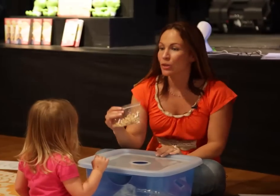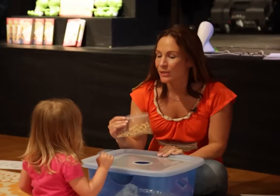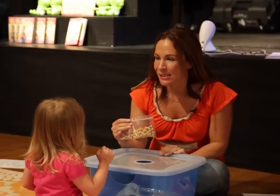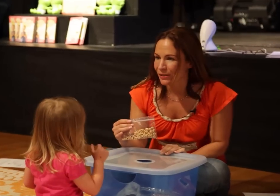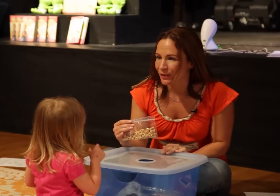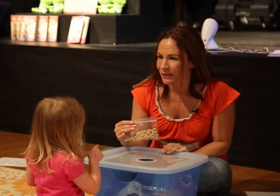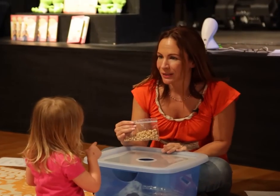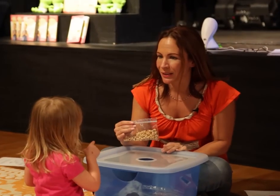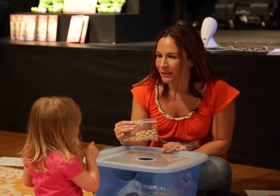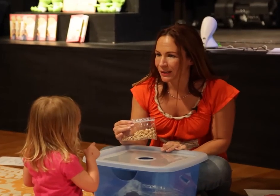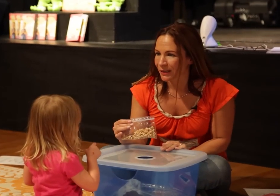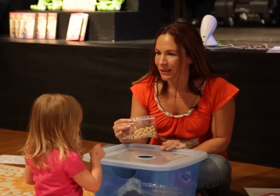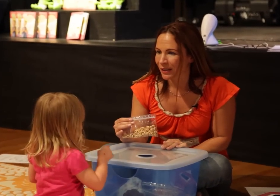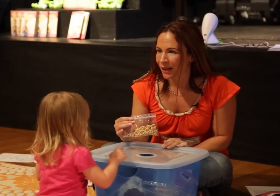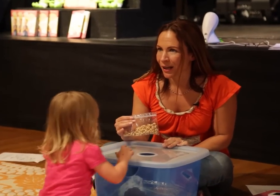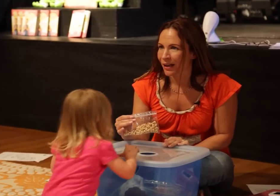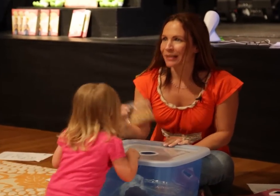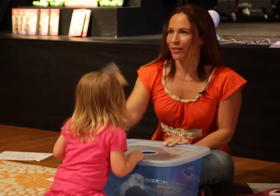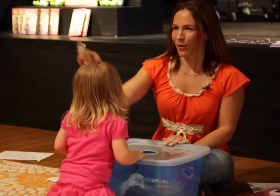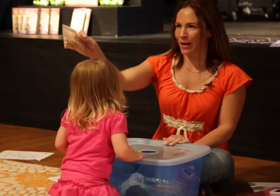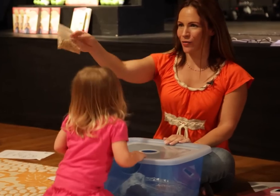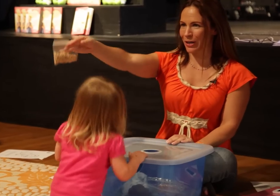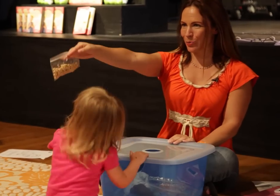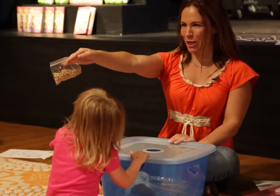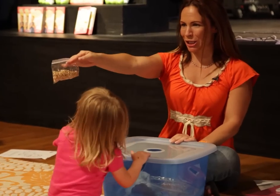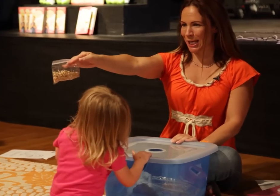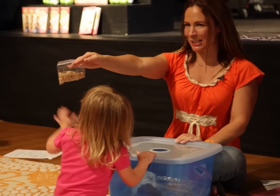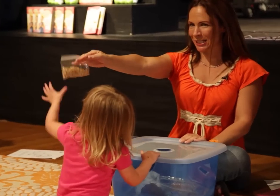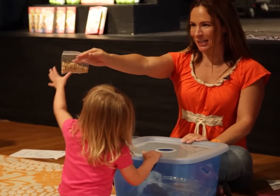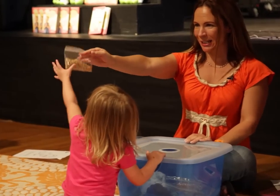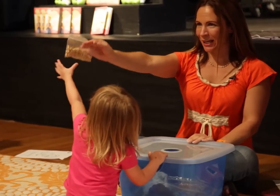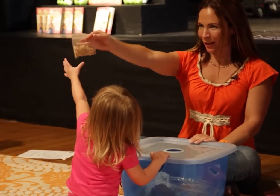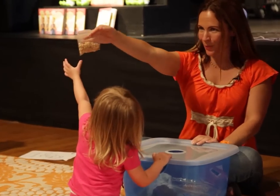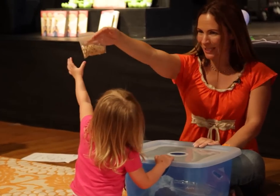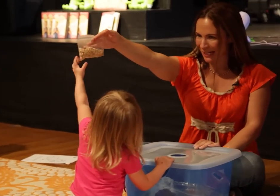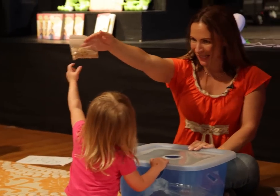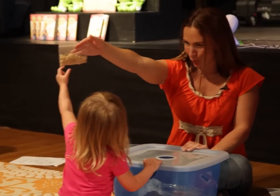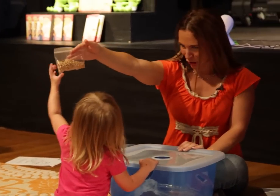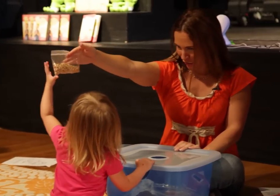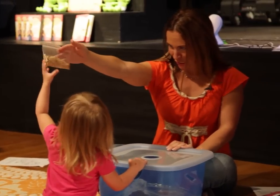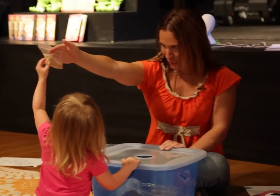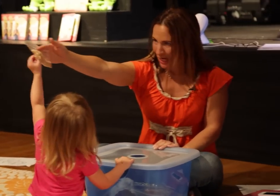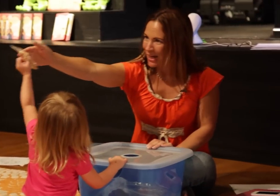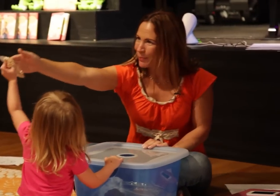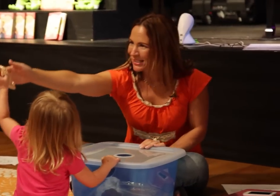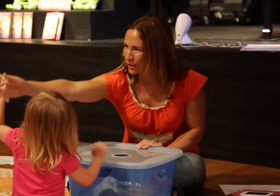Did you sign CEREAL? Right over here Bridget. Come and get it! Can Bridget get it?